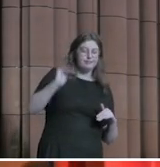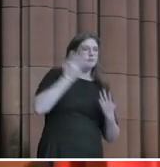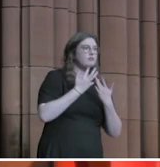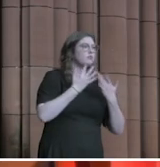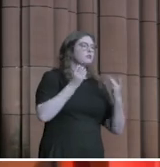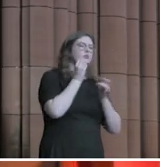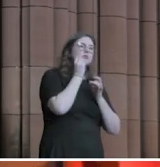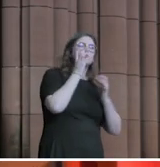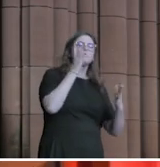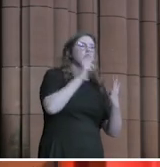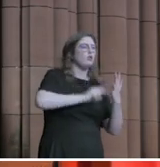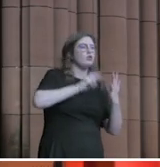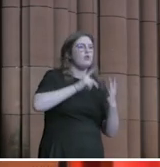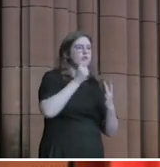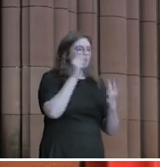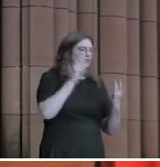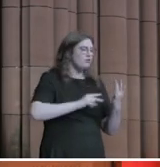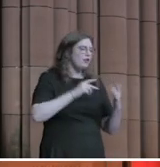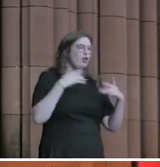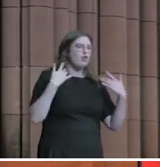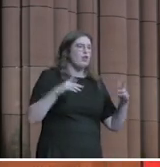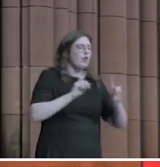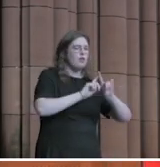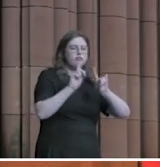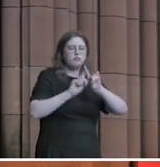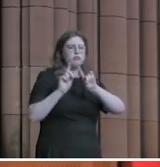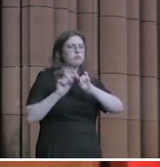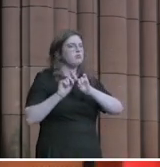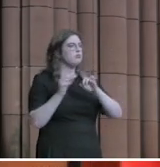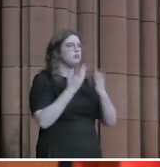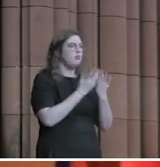Thrillers, adventures gather every conceivable genre